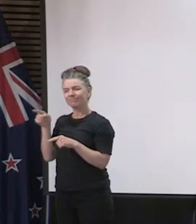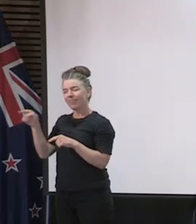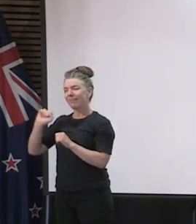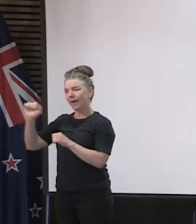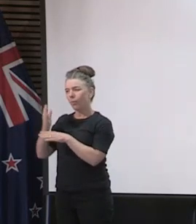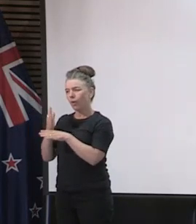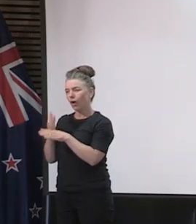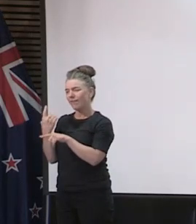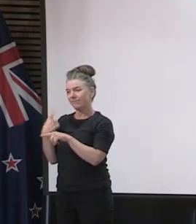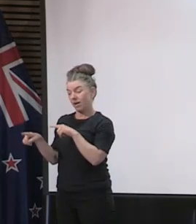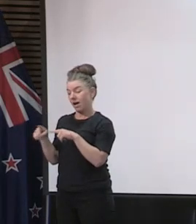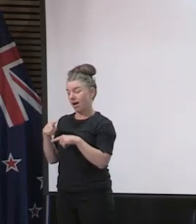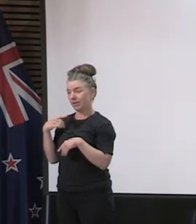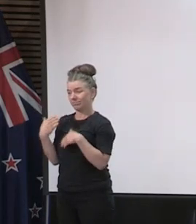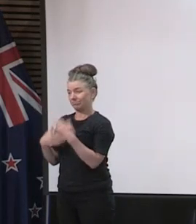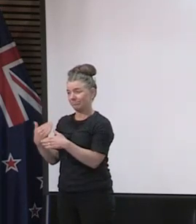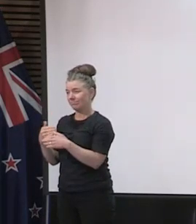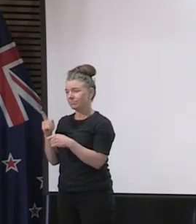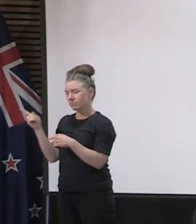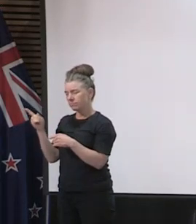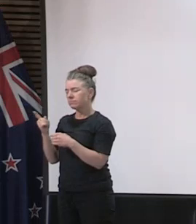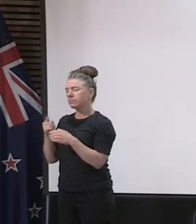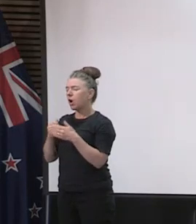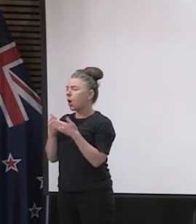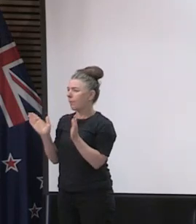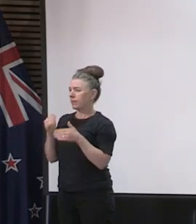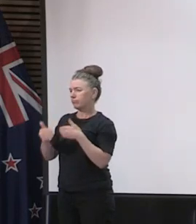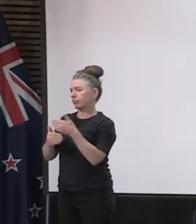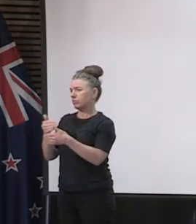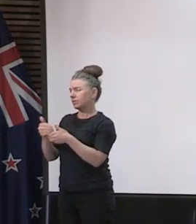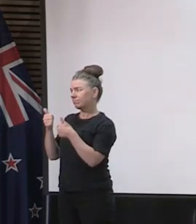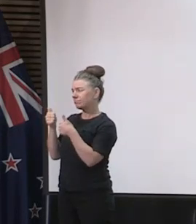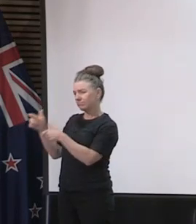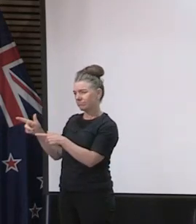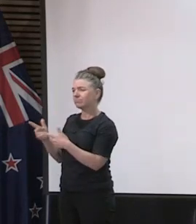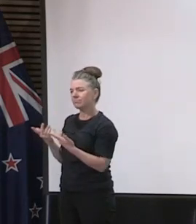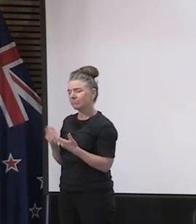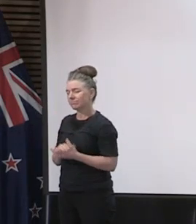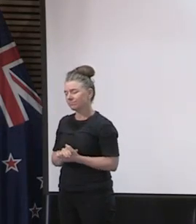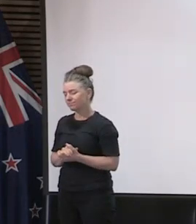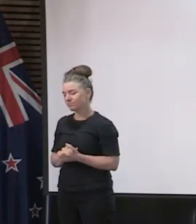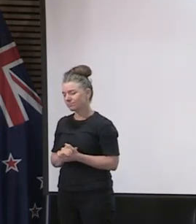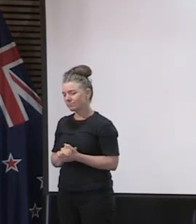afternoon. It is a really good